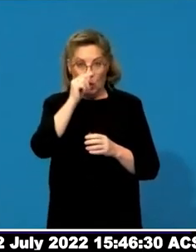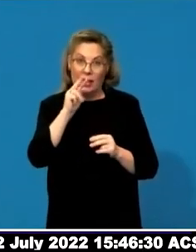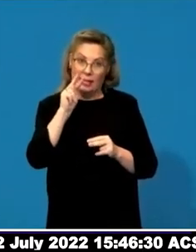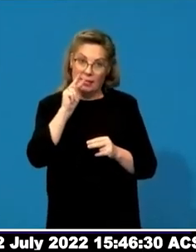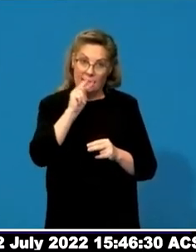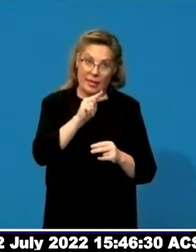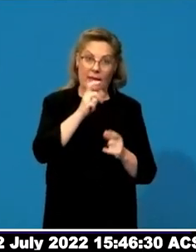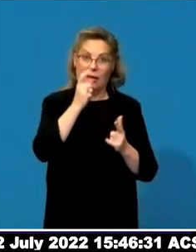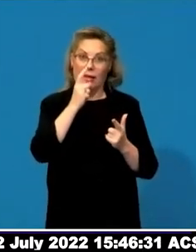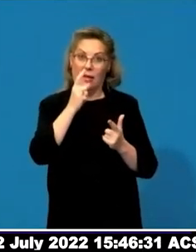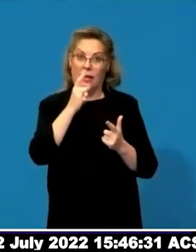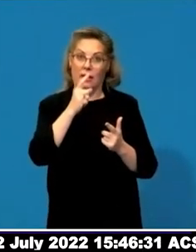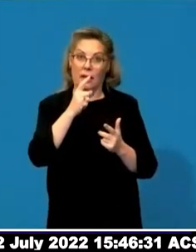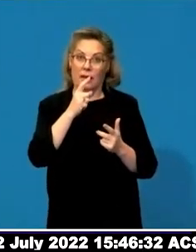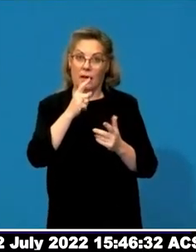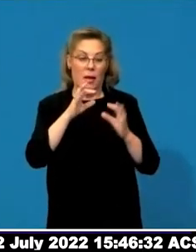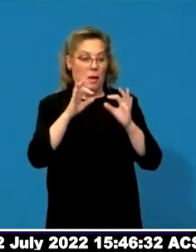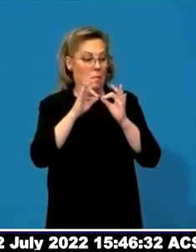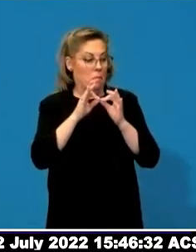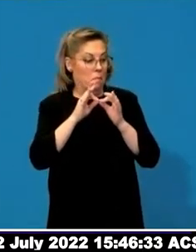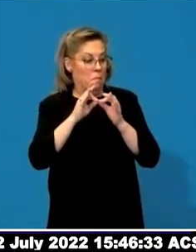Kernisha Namok and Simeon Namok.